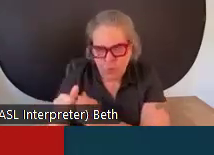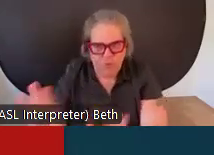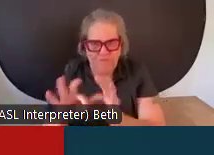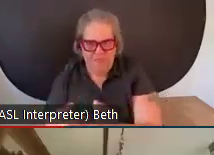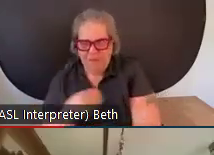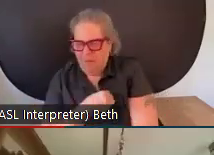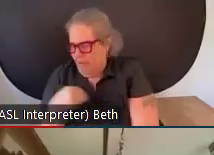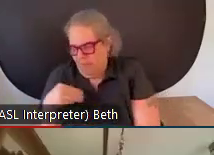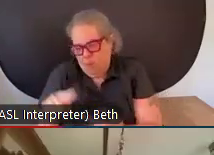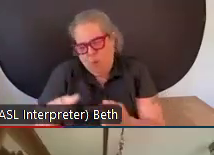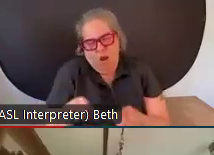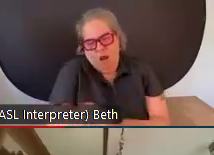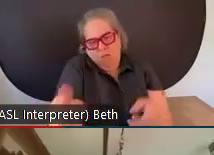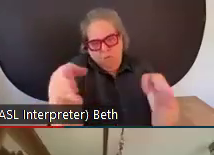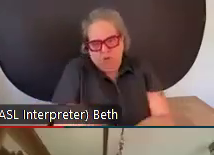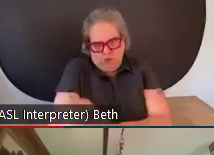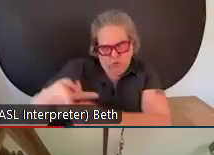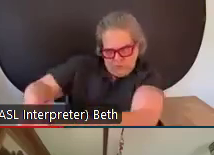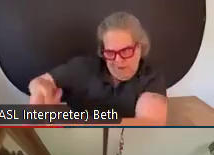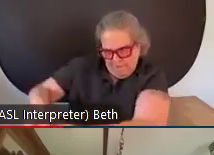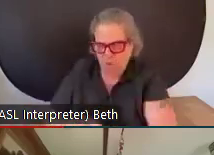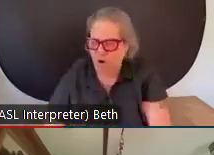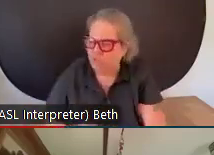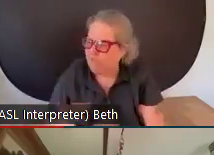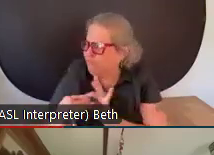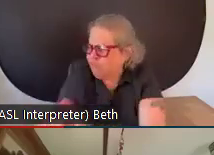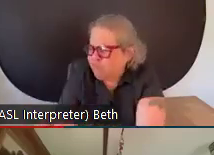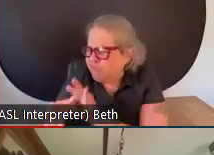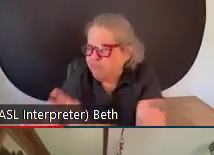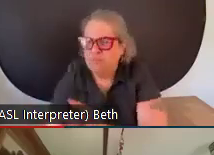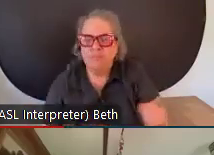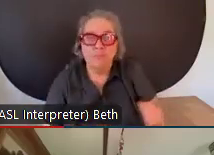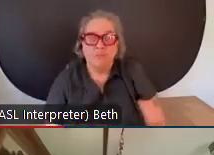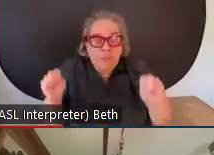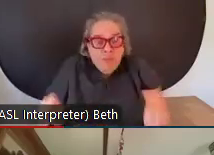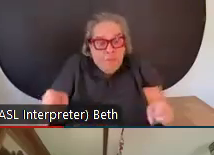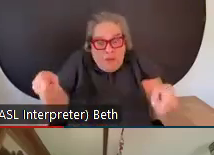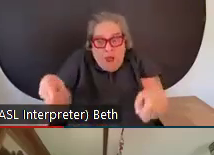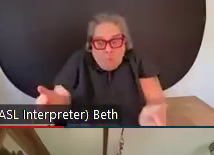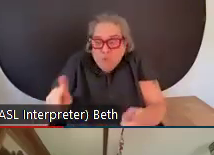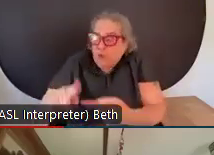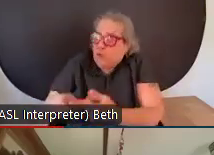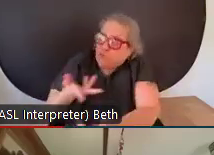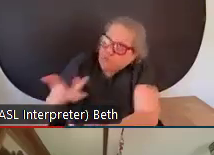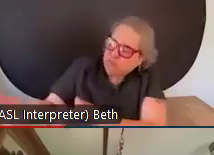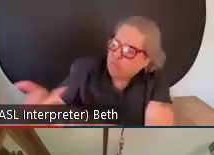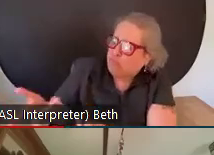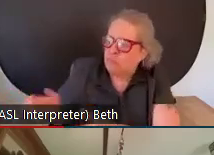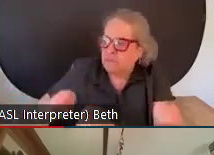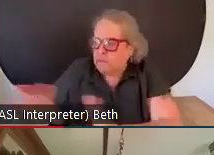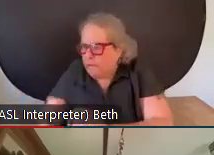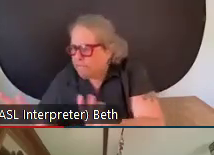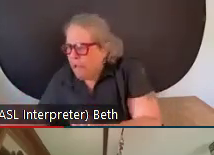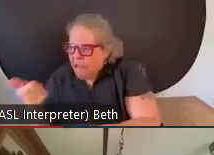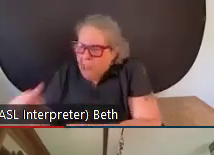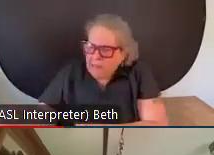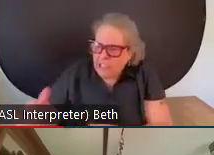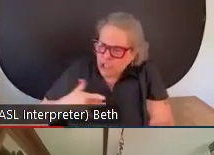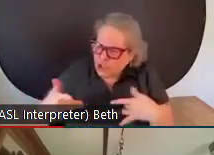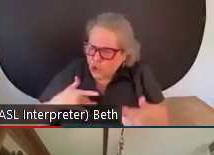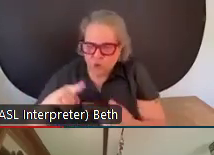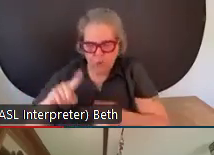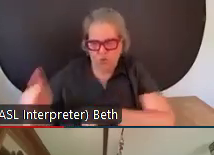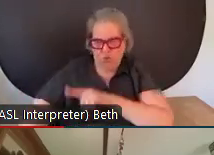It can also be a time for making amends and clarifying any misunderstandings that may have existed for years.